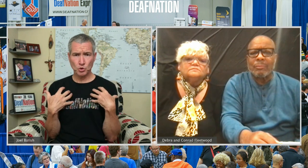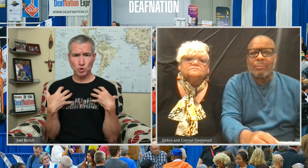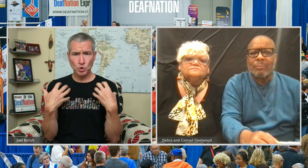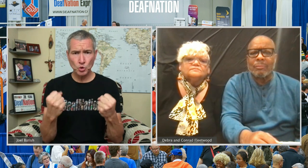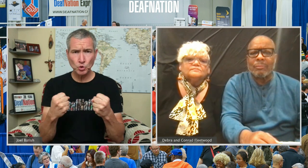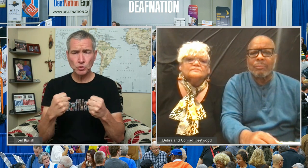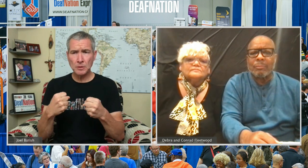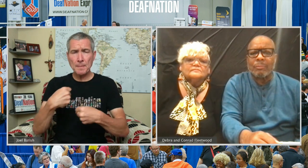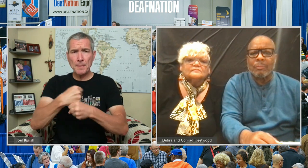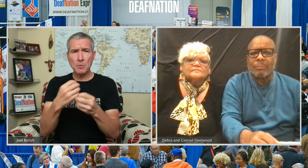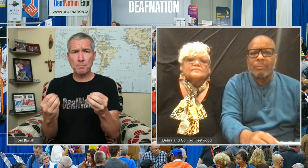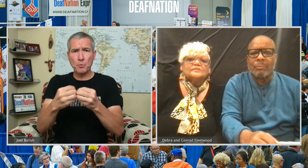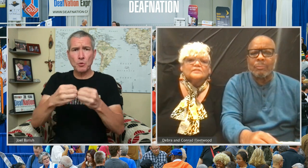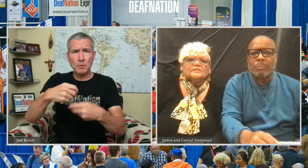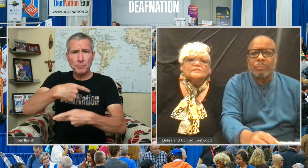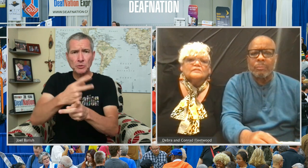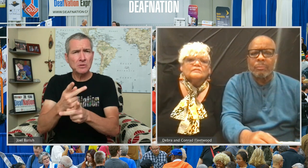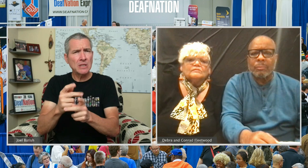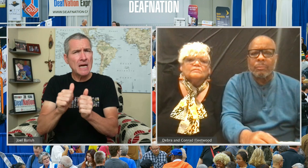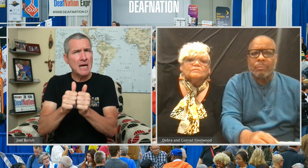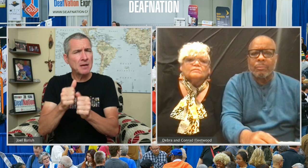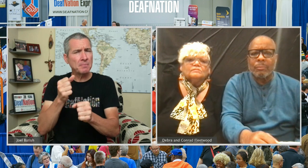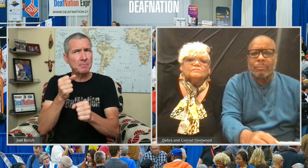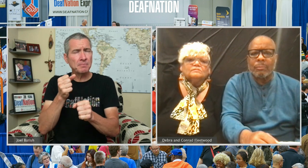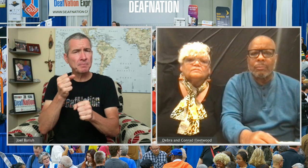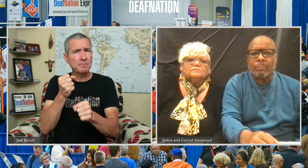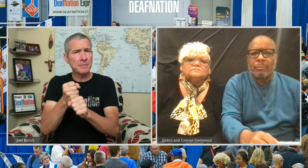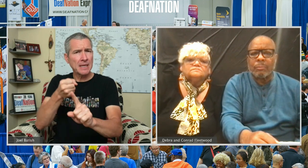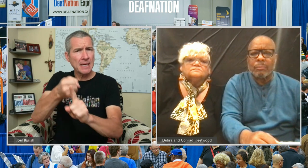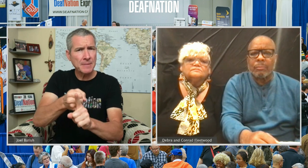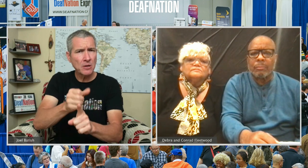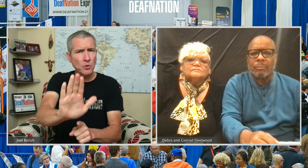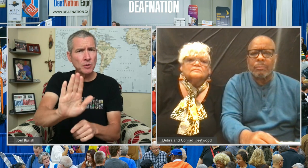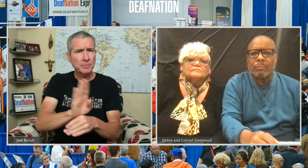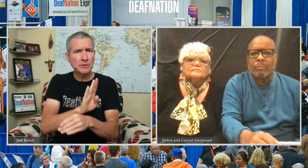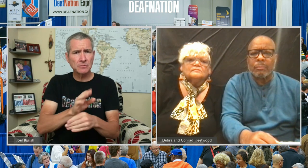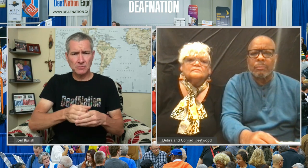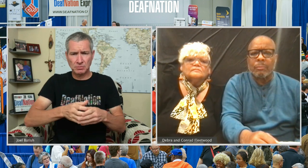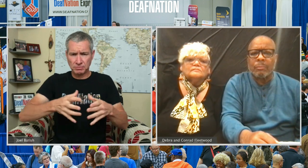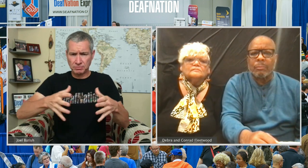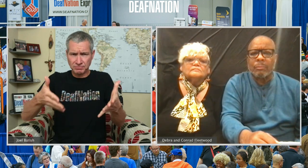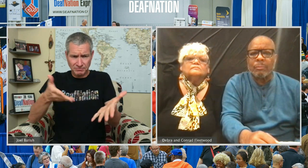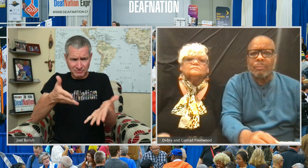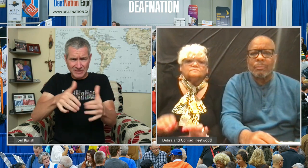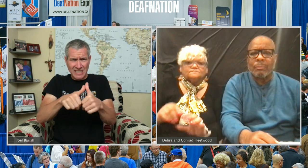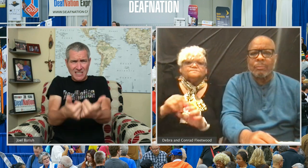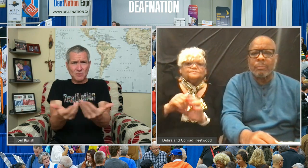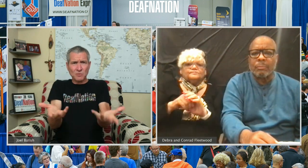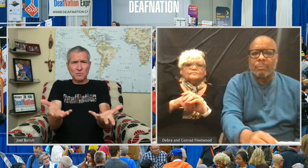make it stronger, make more products? How did that make an impact on your business’s growth?